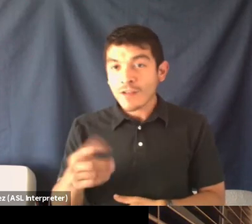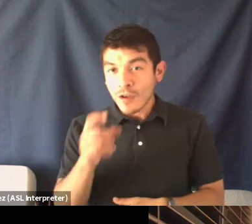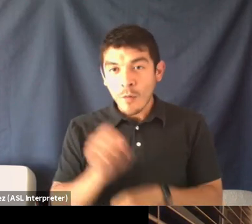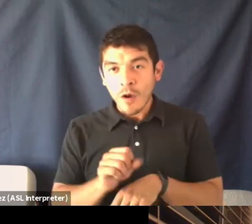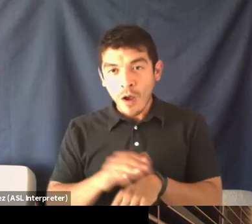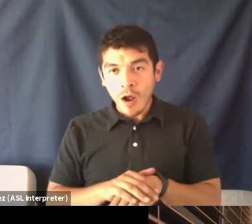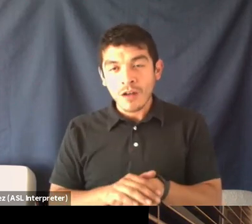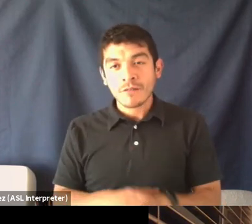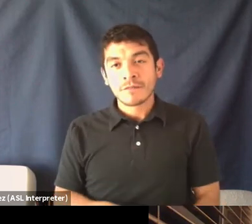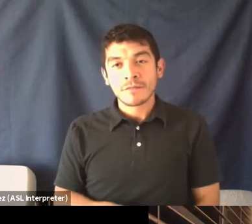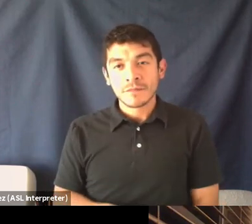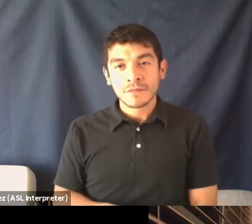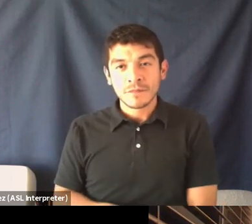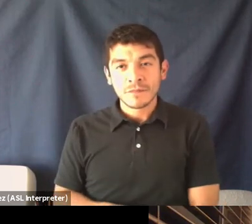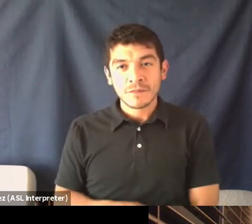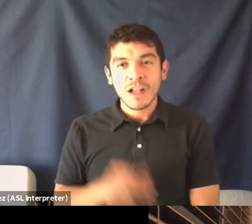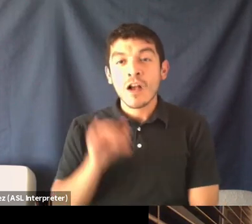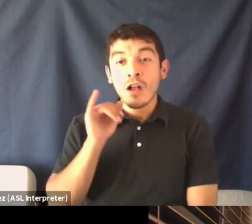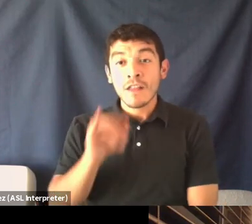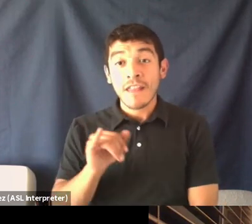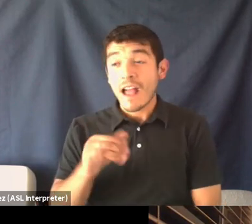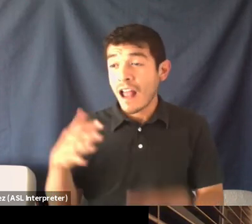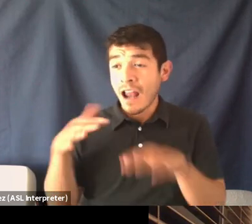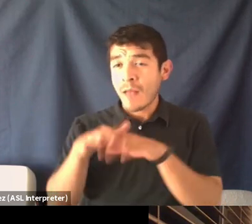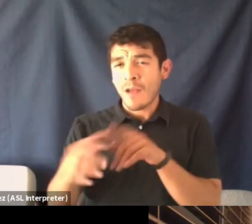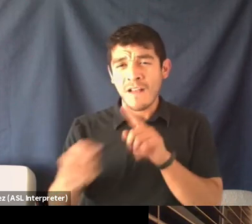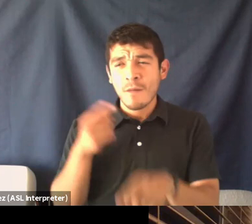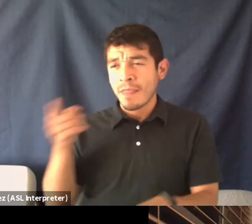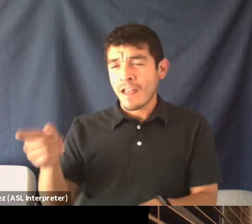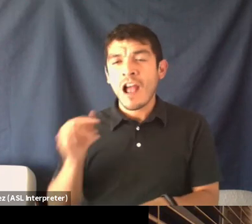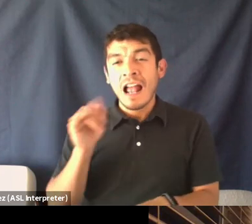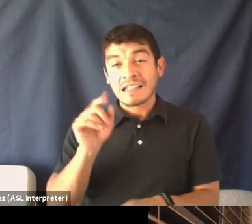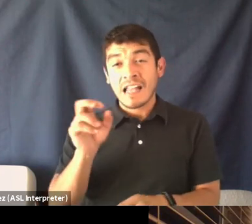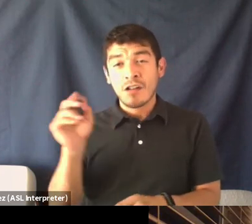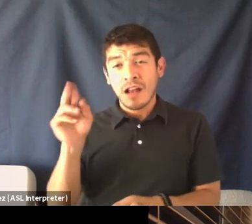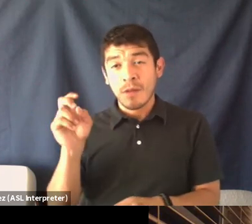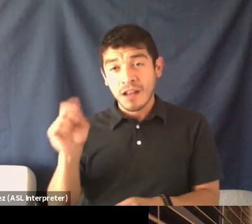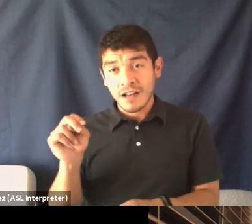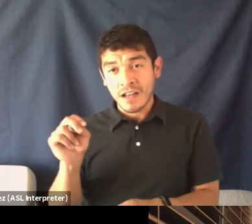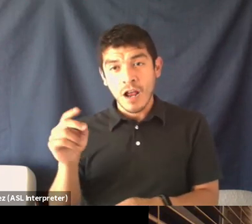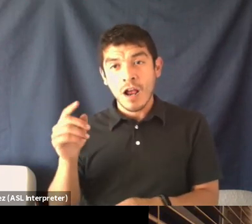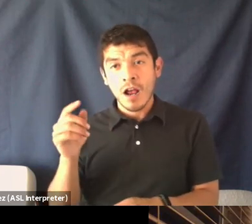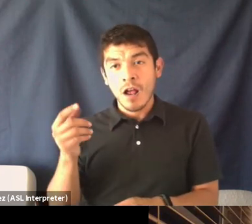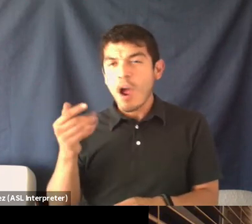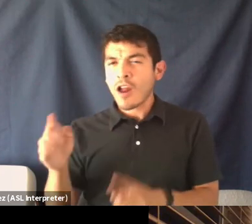And so that collaboration came from there. And Darren and Brendan and Ari from Protozoa. And there's a few other people